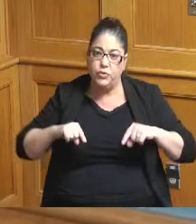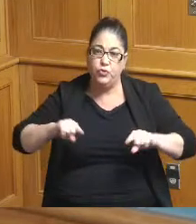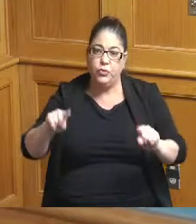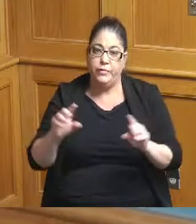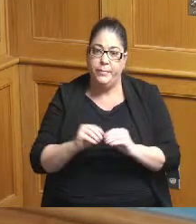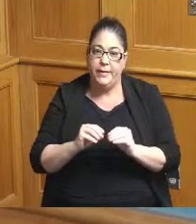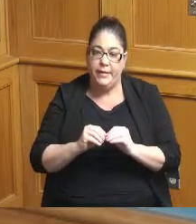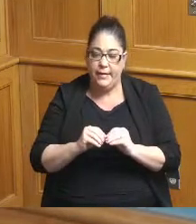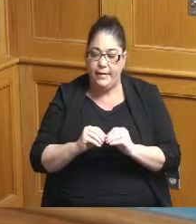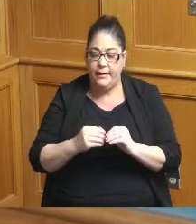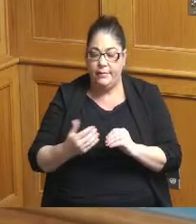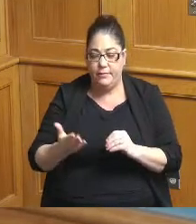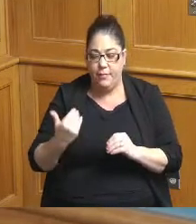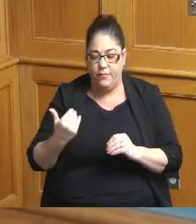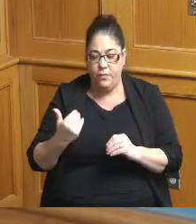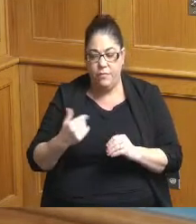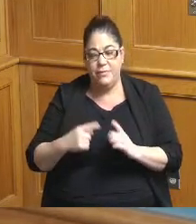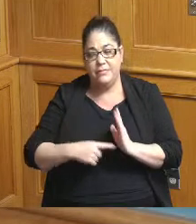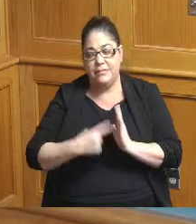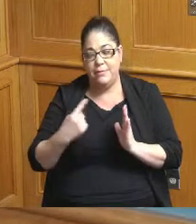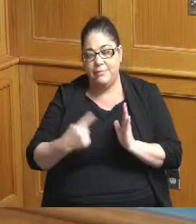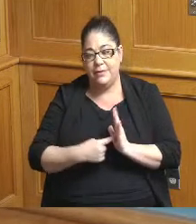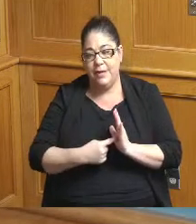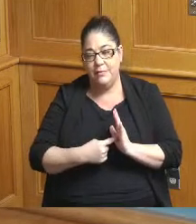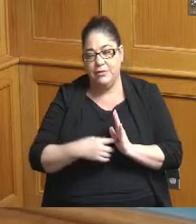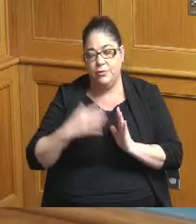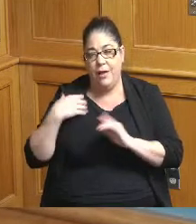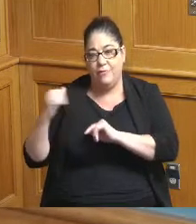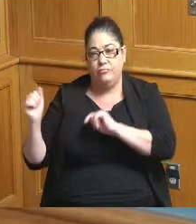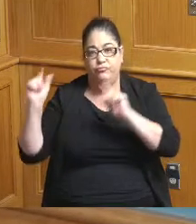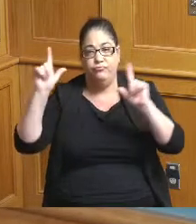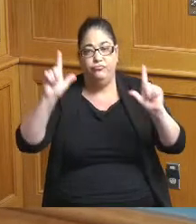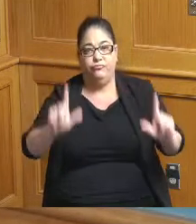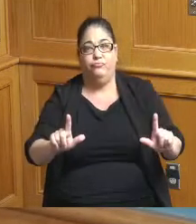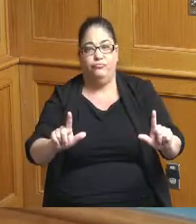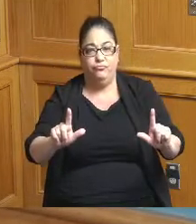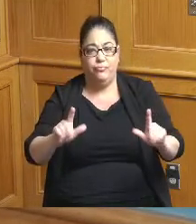know sometimes the you got to look at the whole picture and how much all this stuff is starting